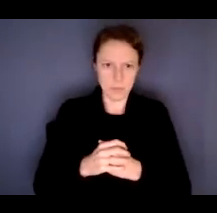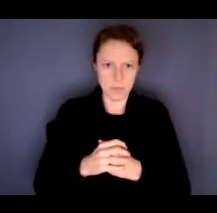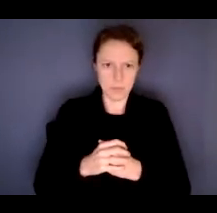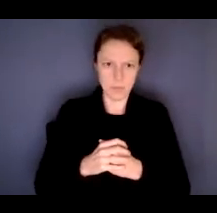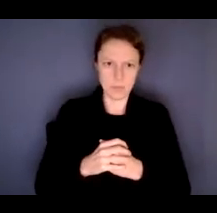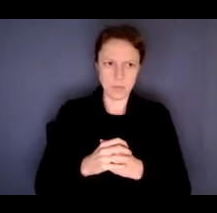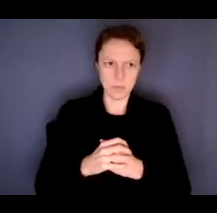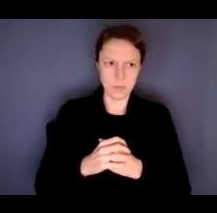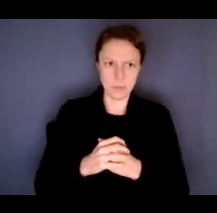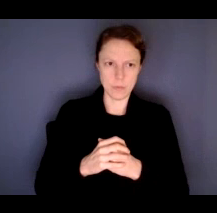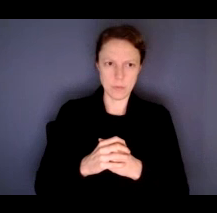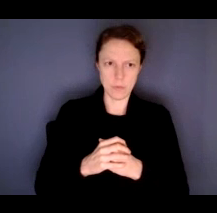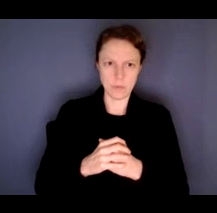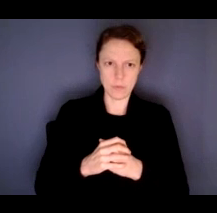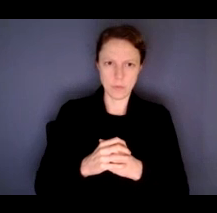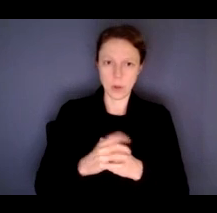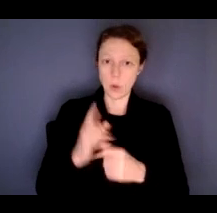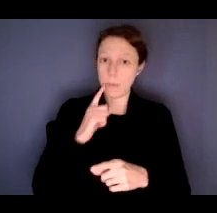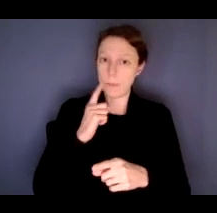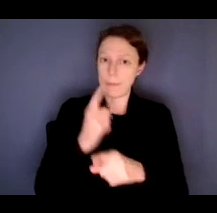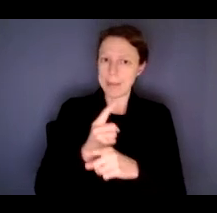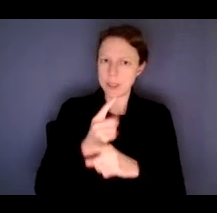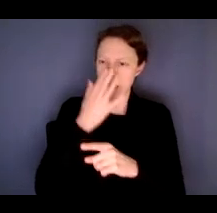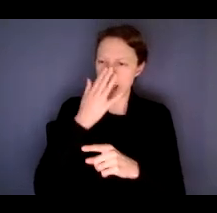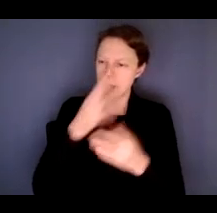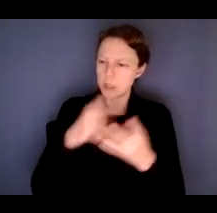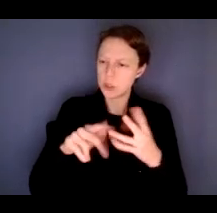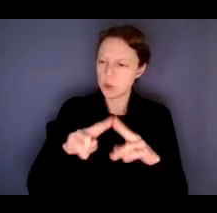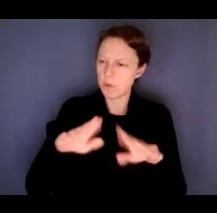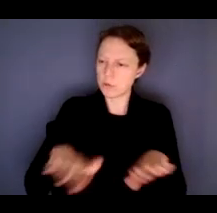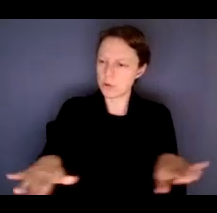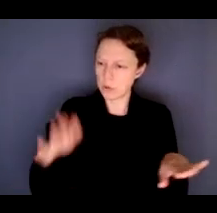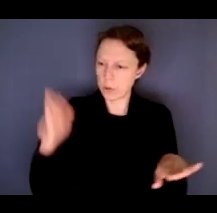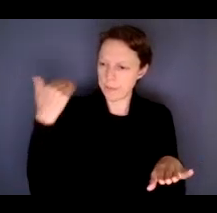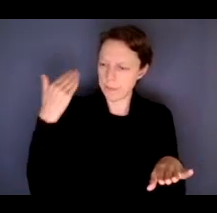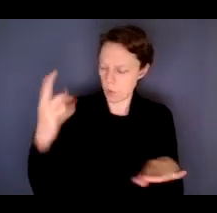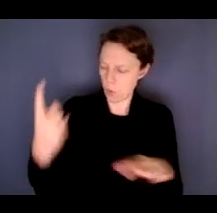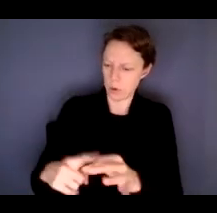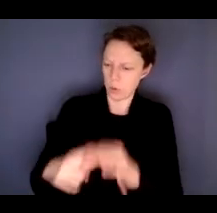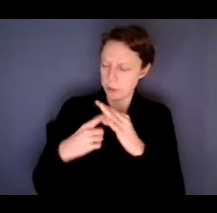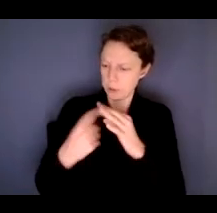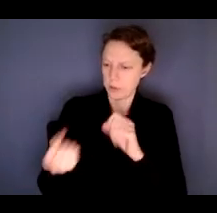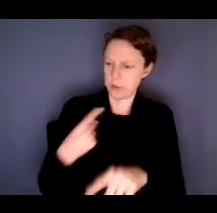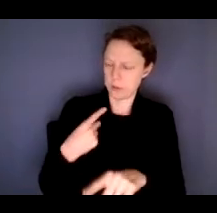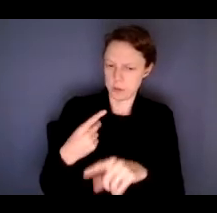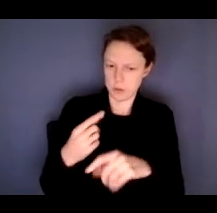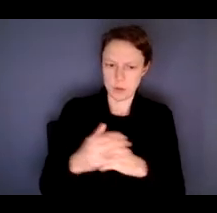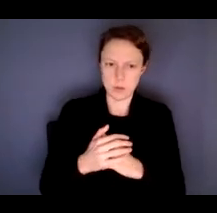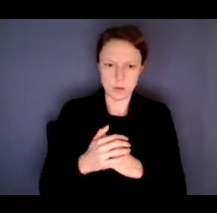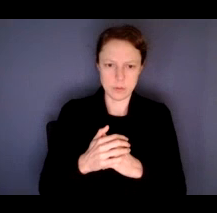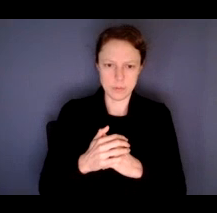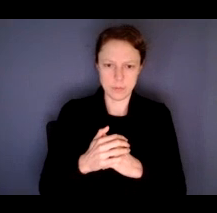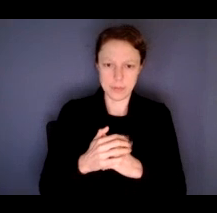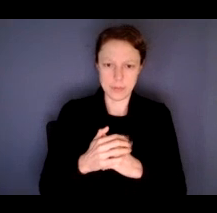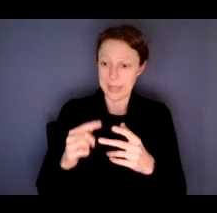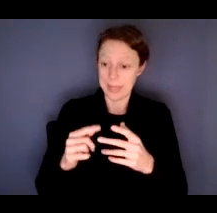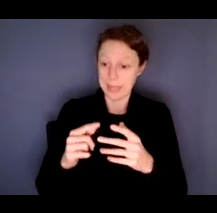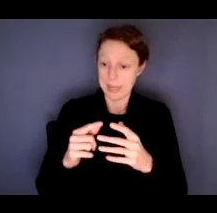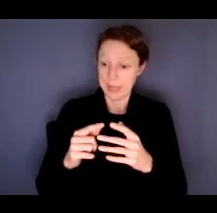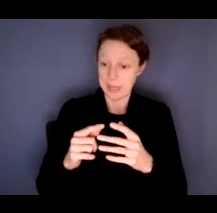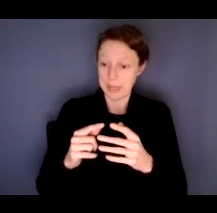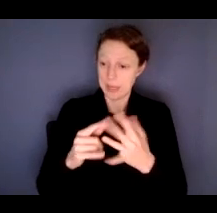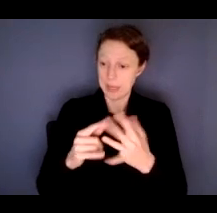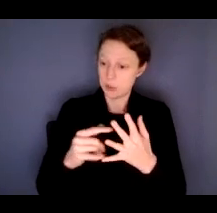children earlier. In the court of law is a child - under the child protection is any child up and